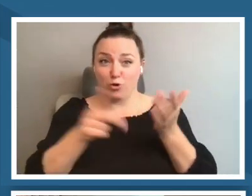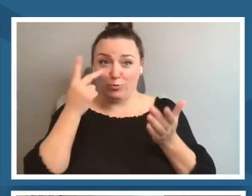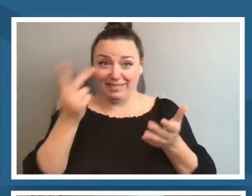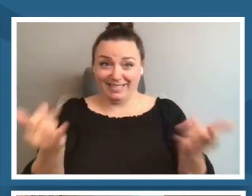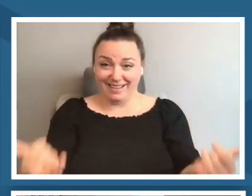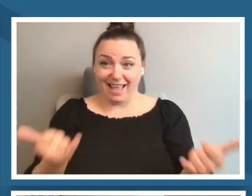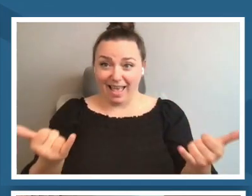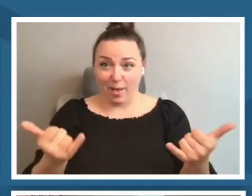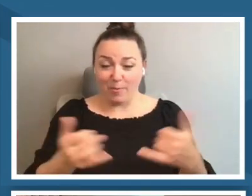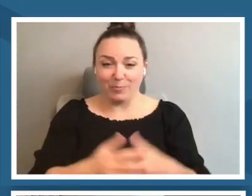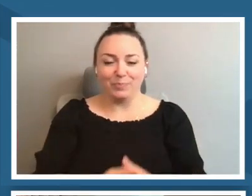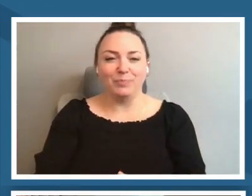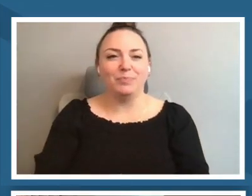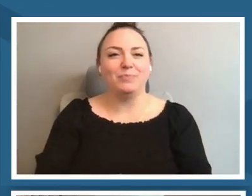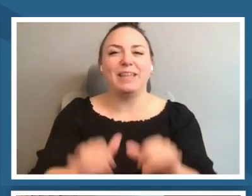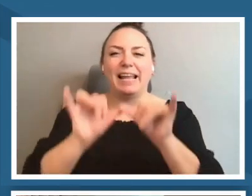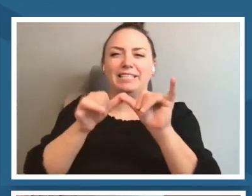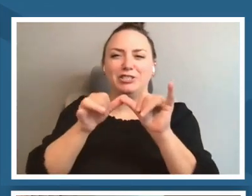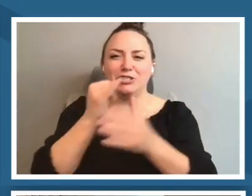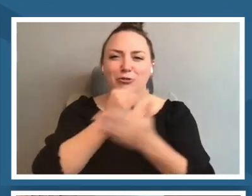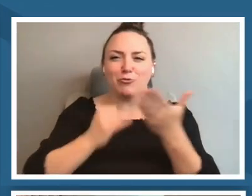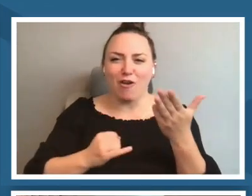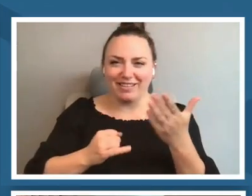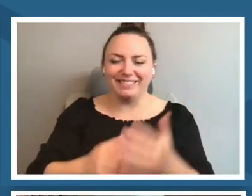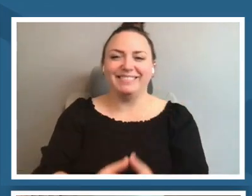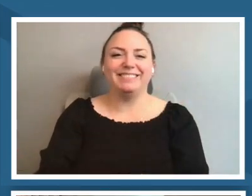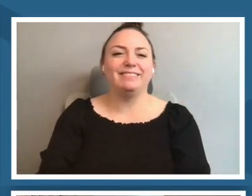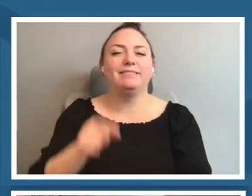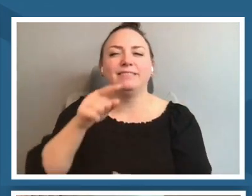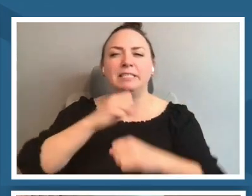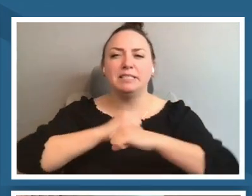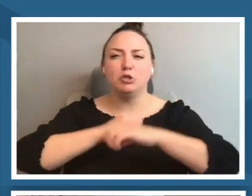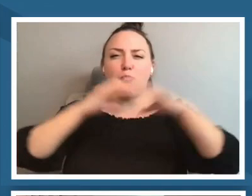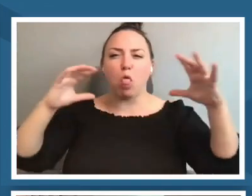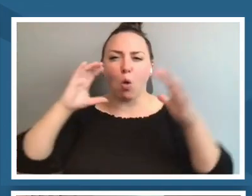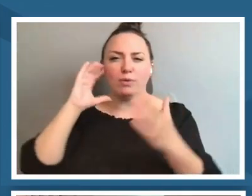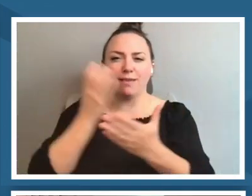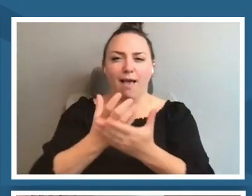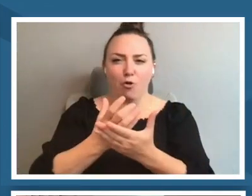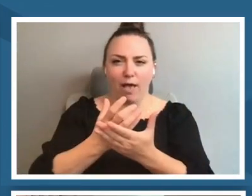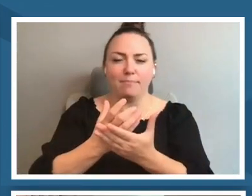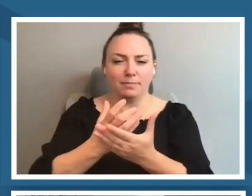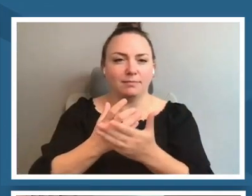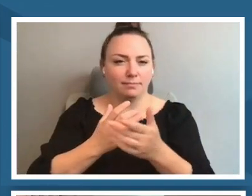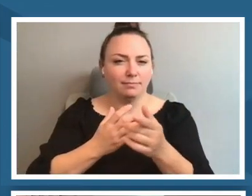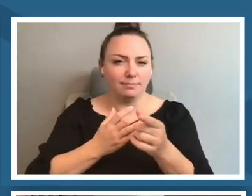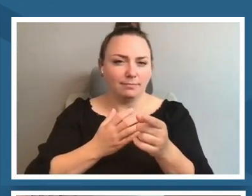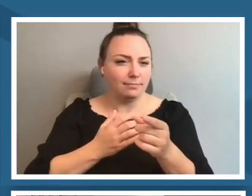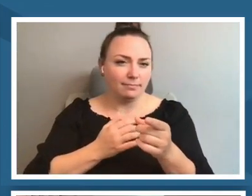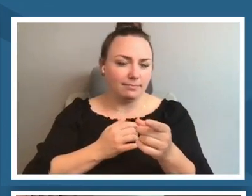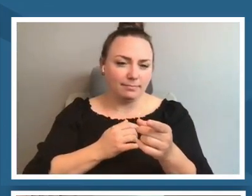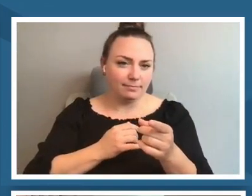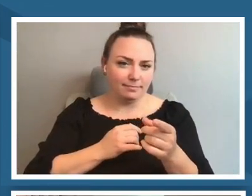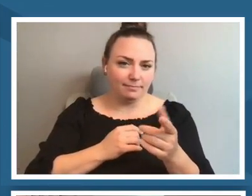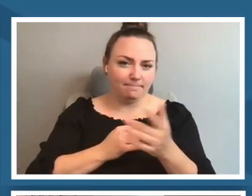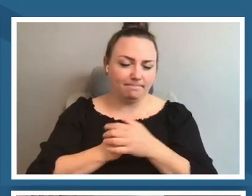engineer drawings so these are exploded diagrams that i if you've put together